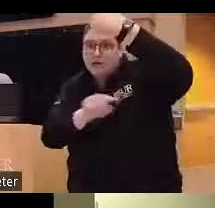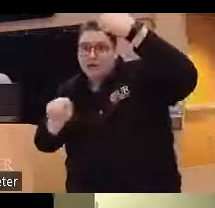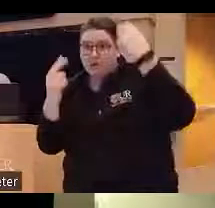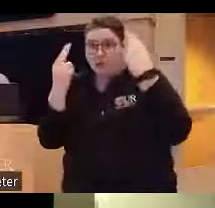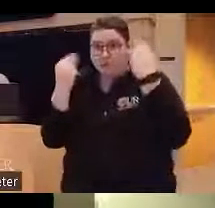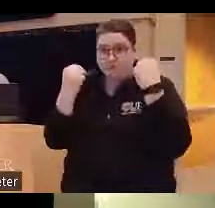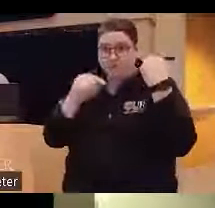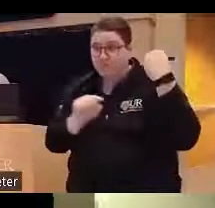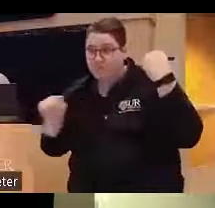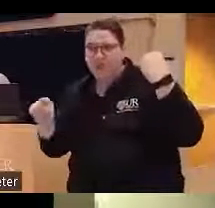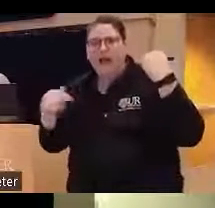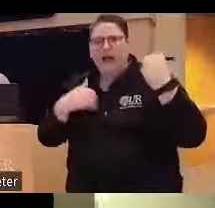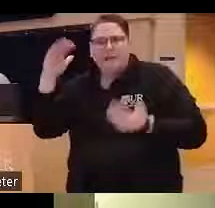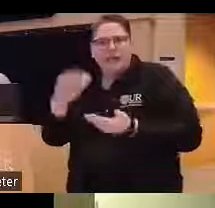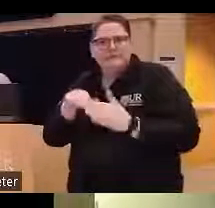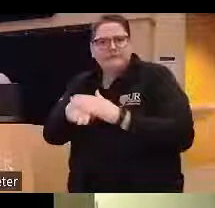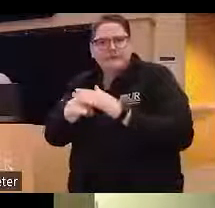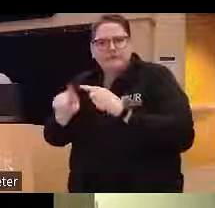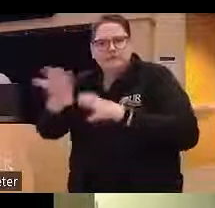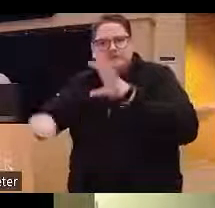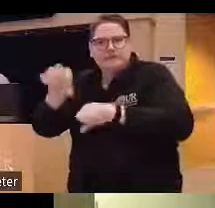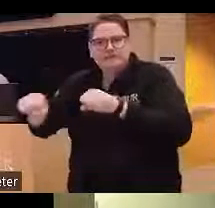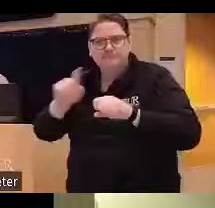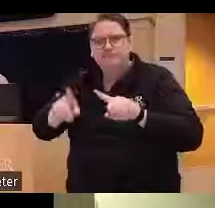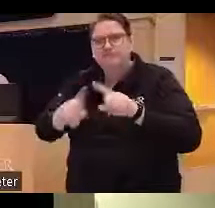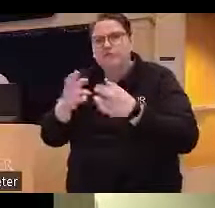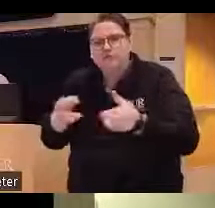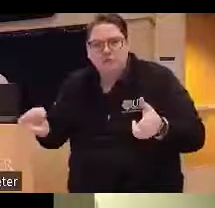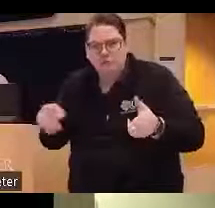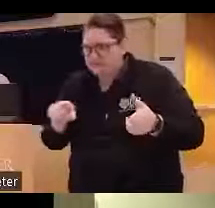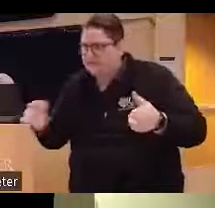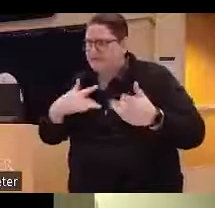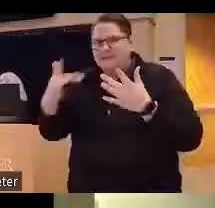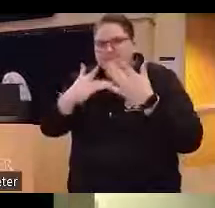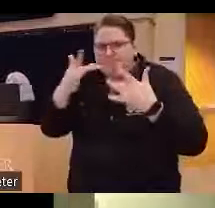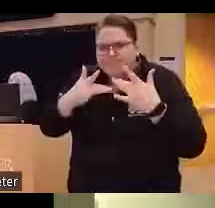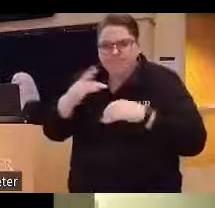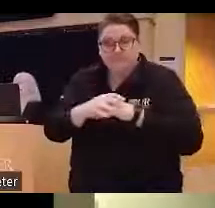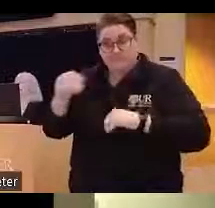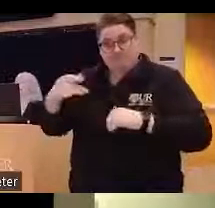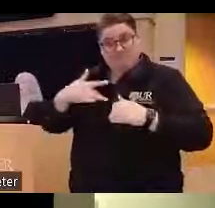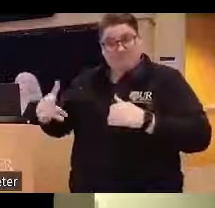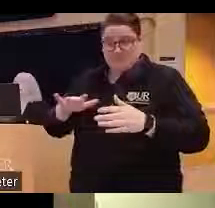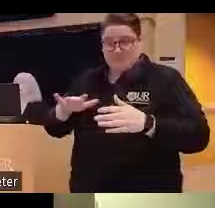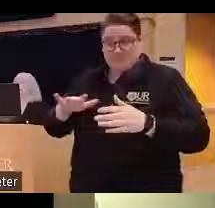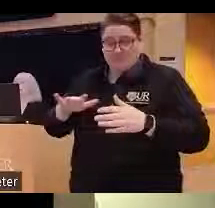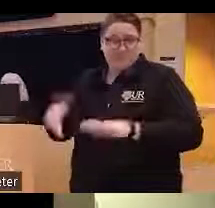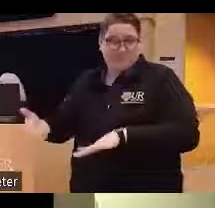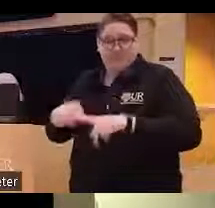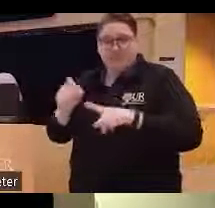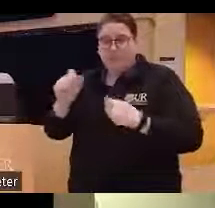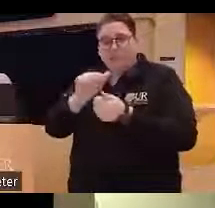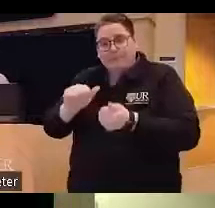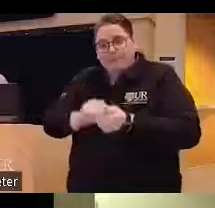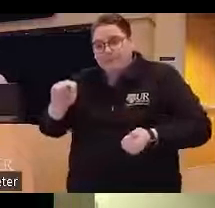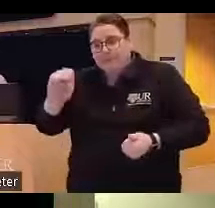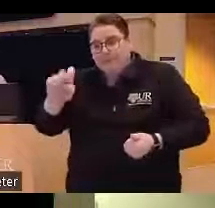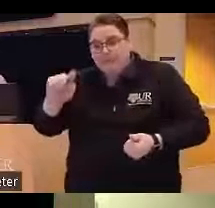less access to resources also very high um early deaths from metabolic and inflammatory conditions